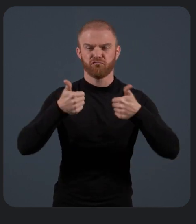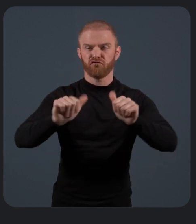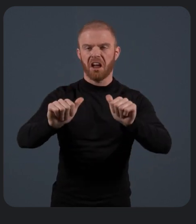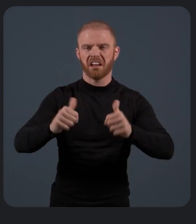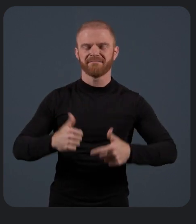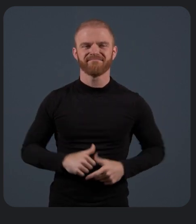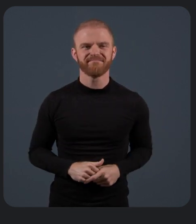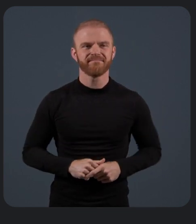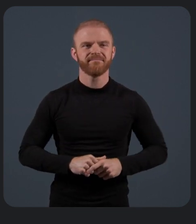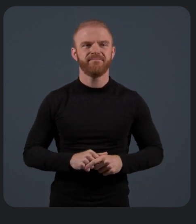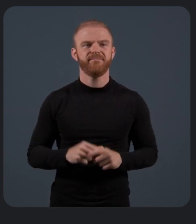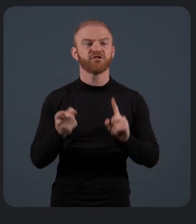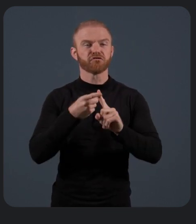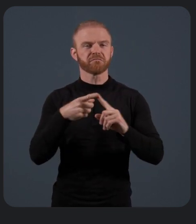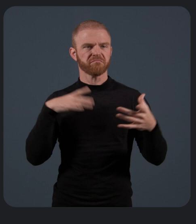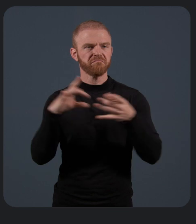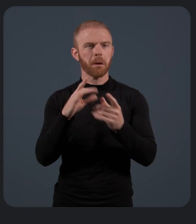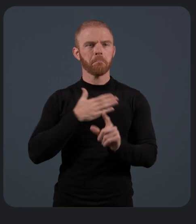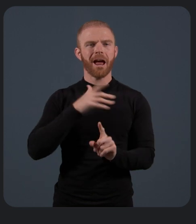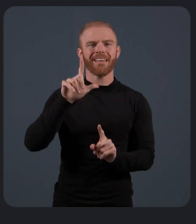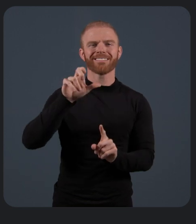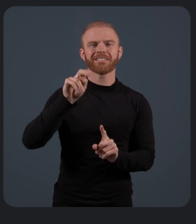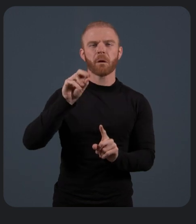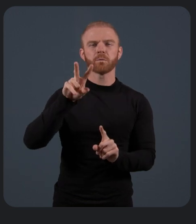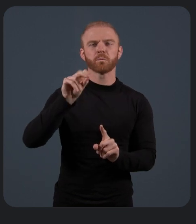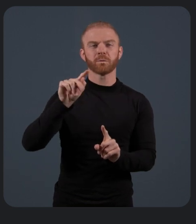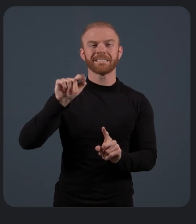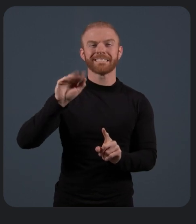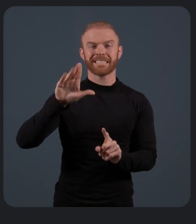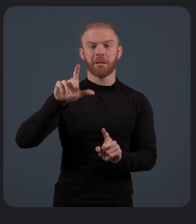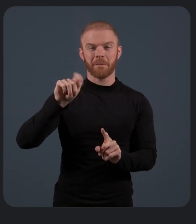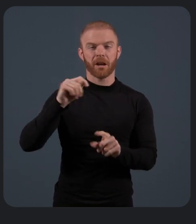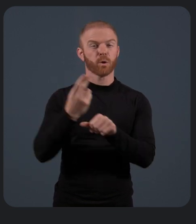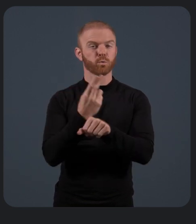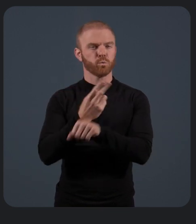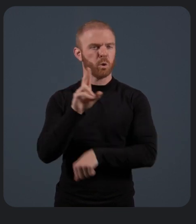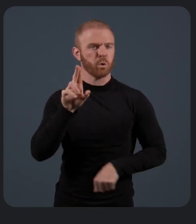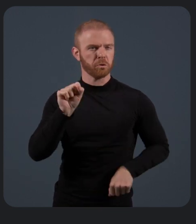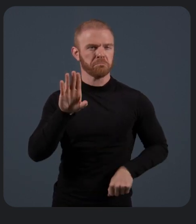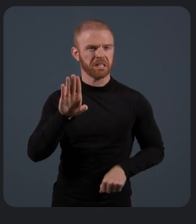So, first, let me connect my Lenovo tablet via USB. All right.